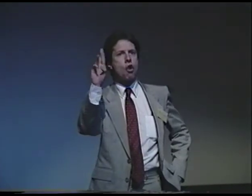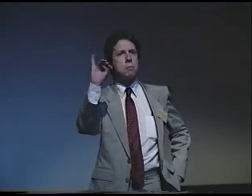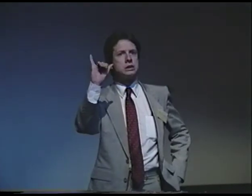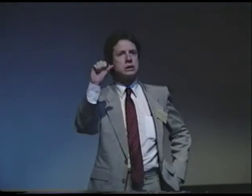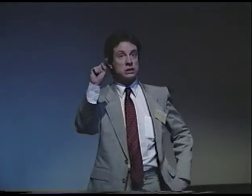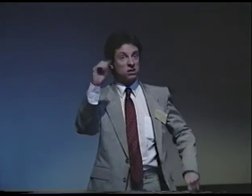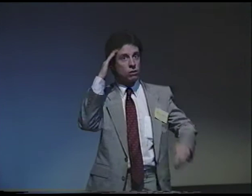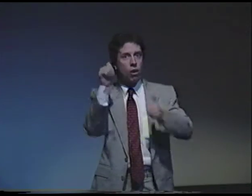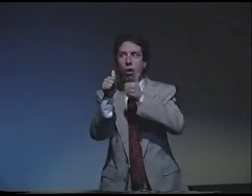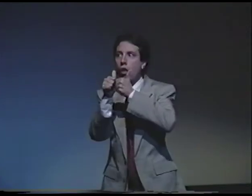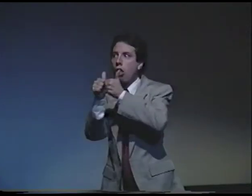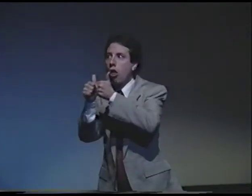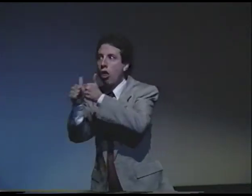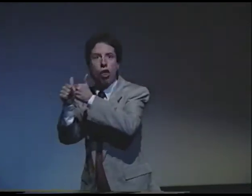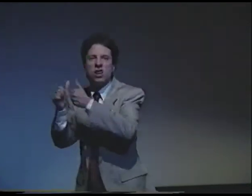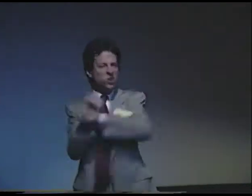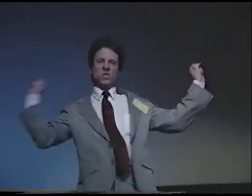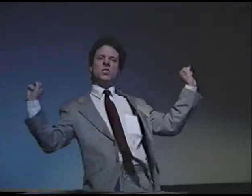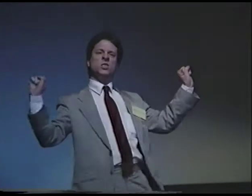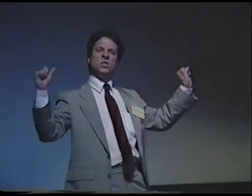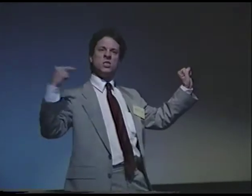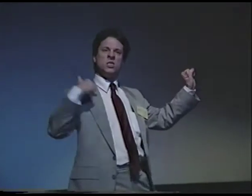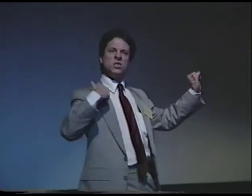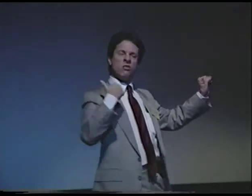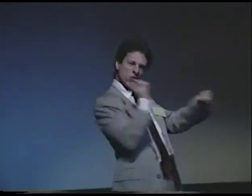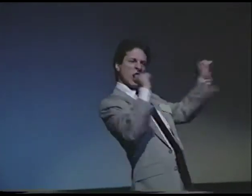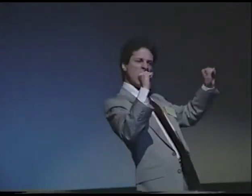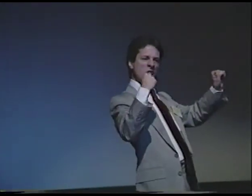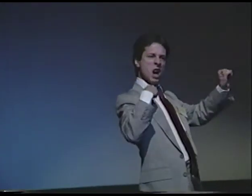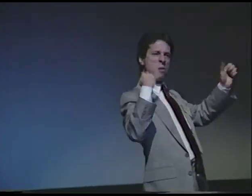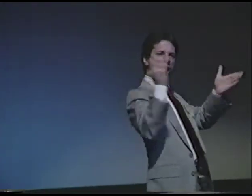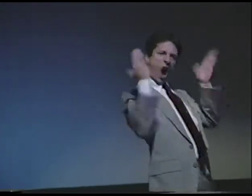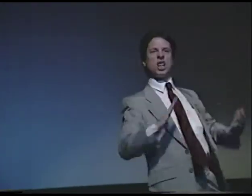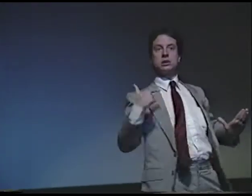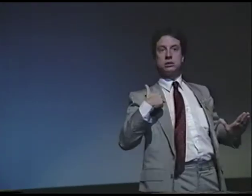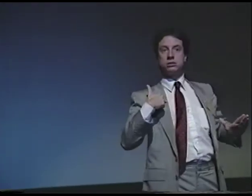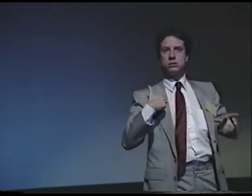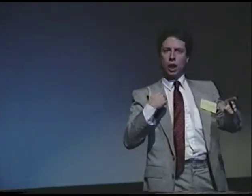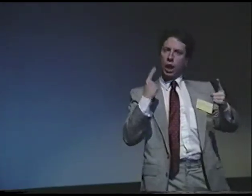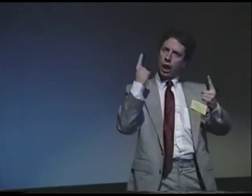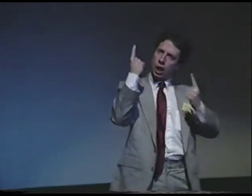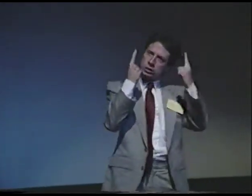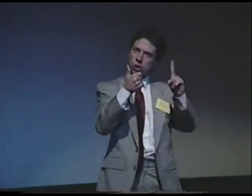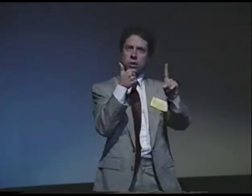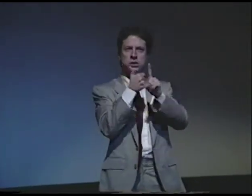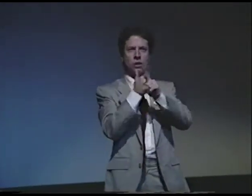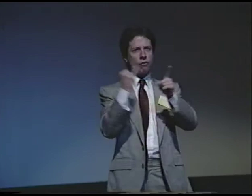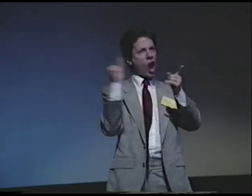He's not a conformist if you know what that means. He's liberated himself. He's very free as an artist.